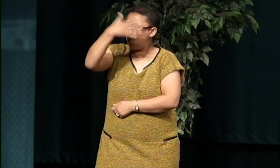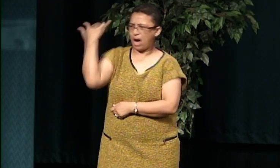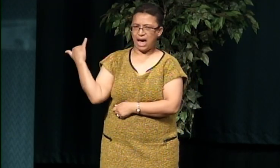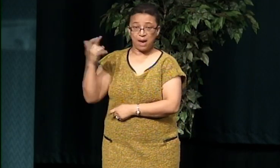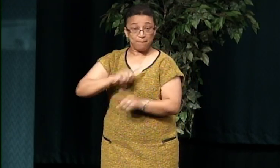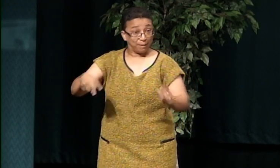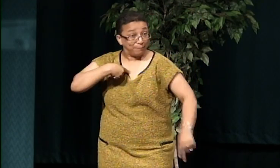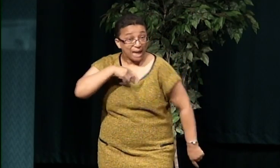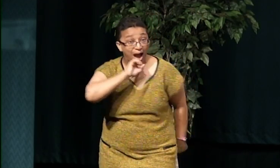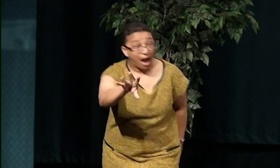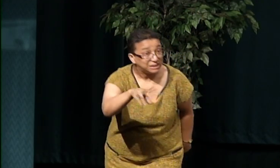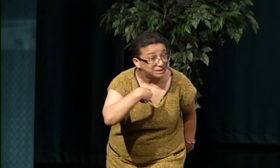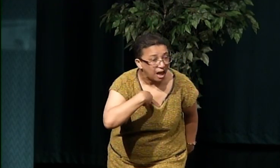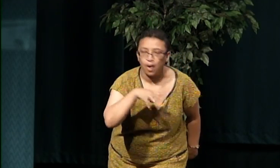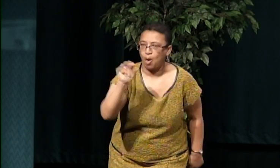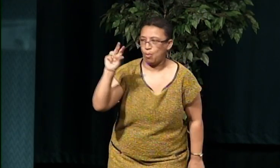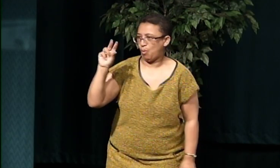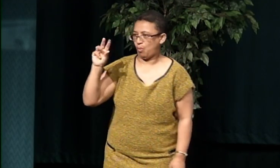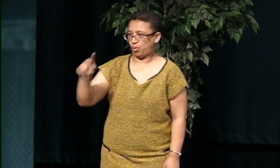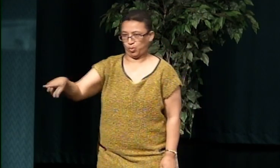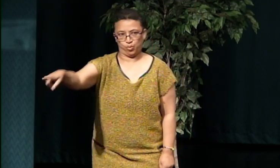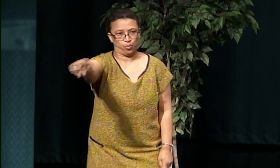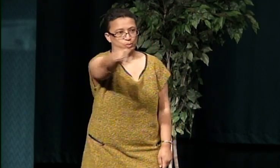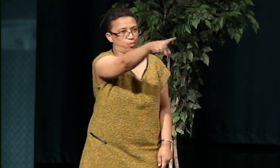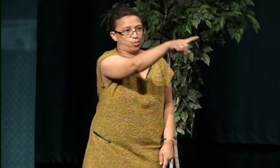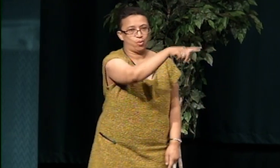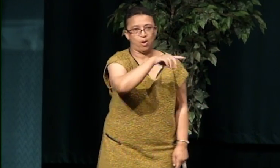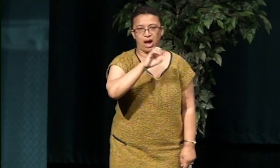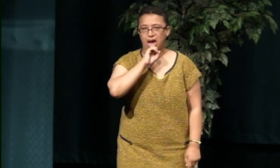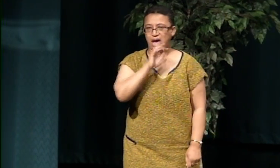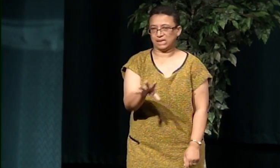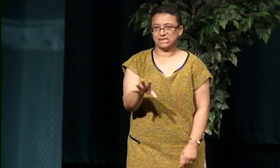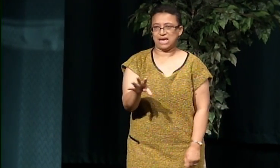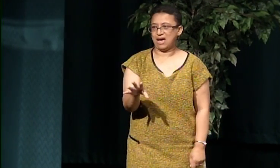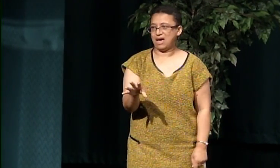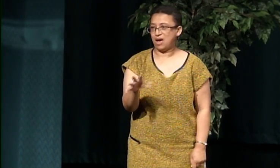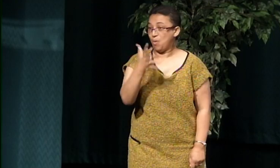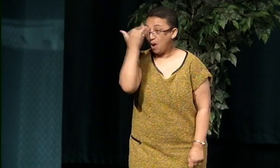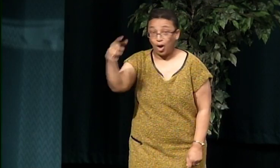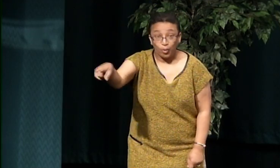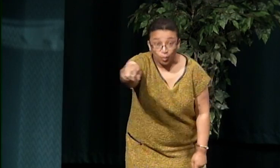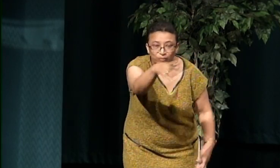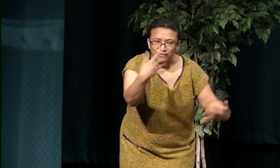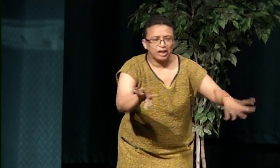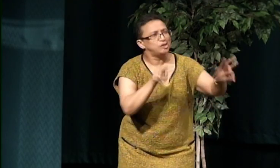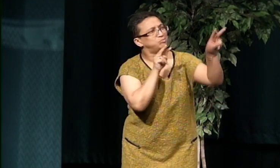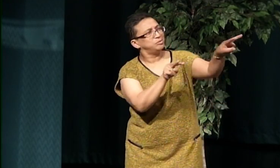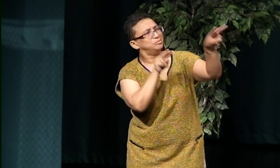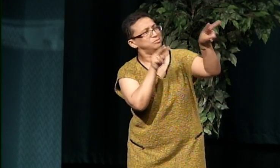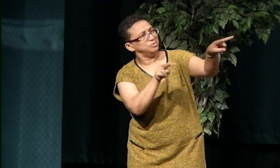Why was it so important for us to have the movement called D.P.N.?